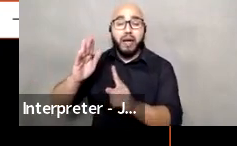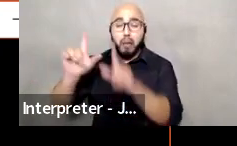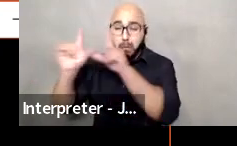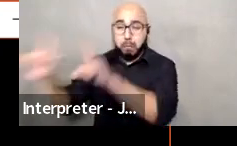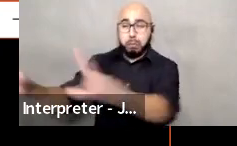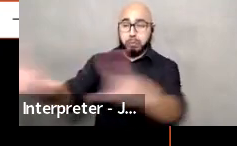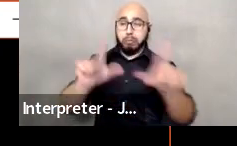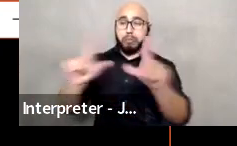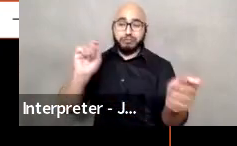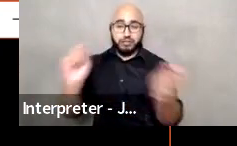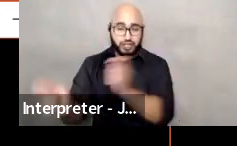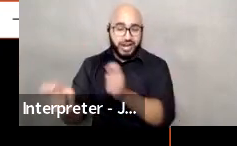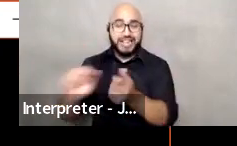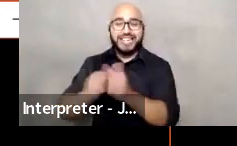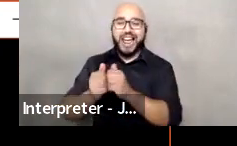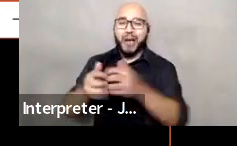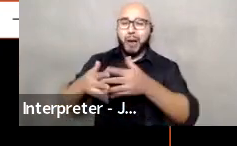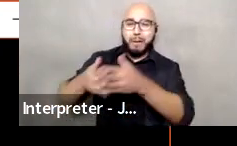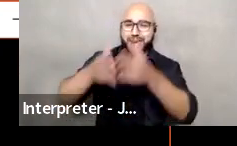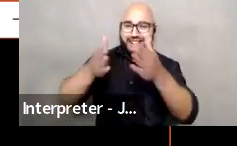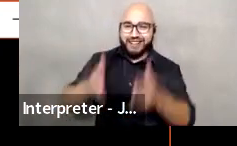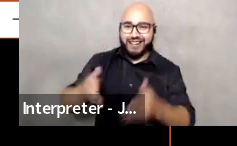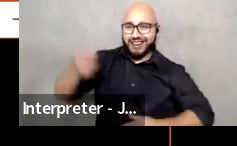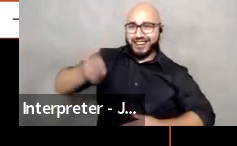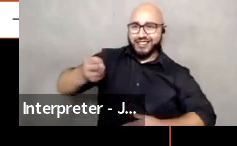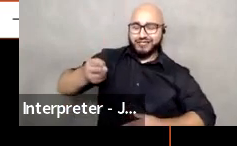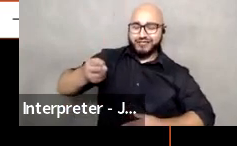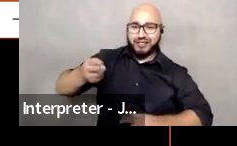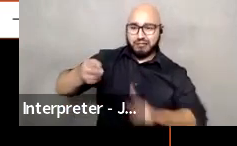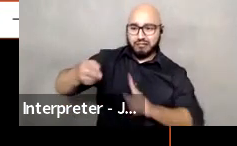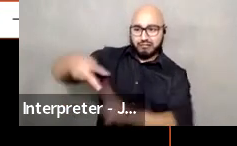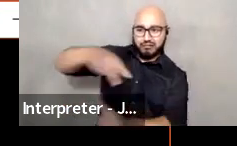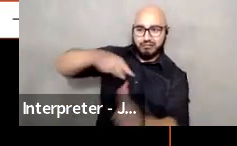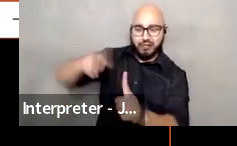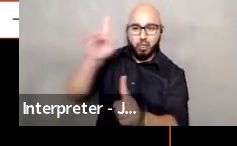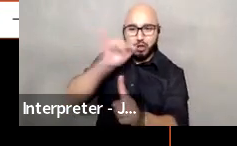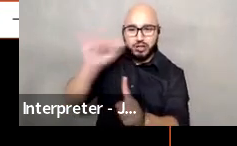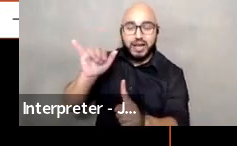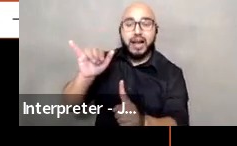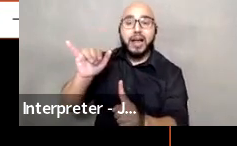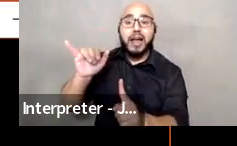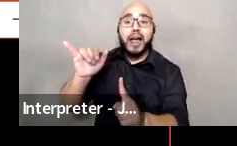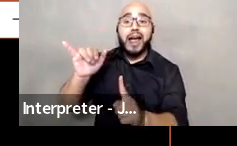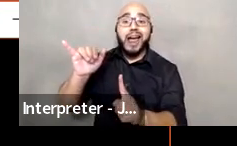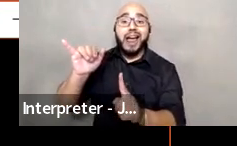Think of American history and. Recenter the story of race and. Racism in the building of the country to.